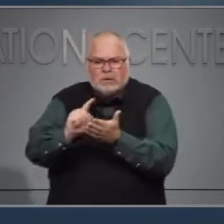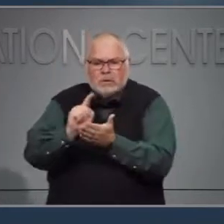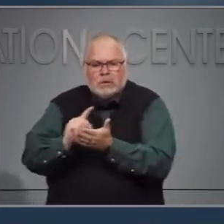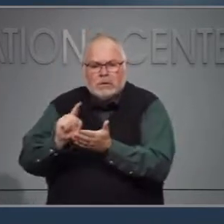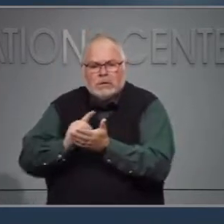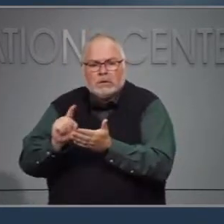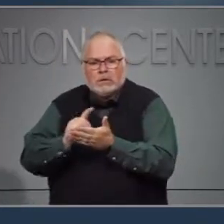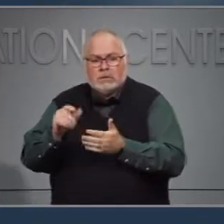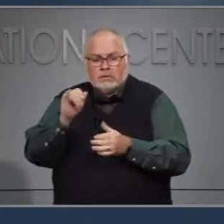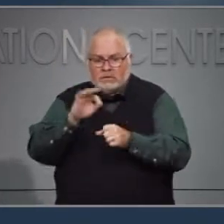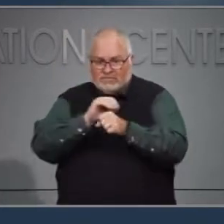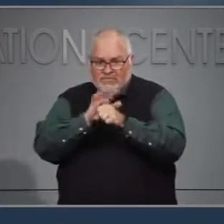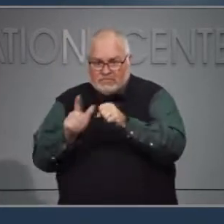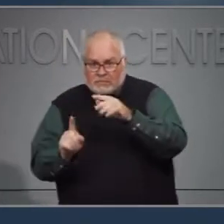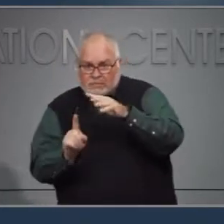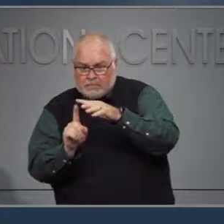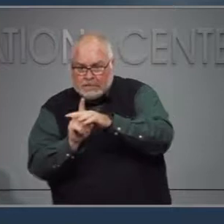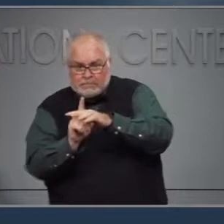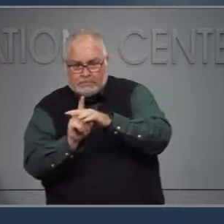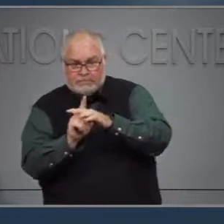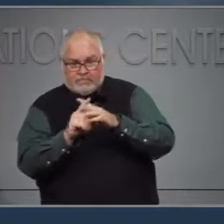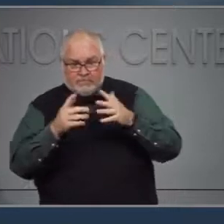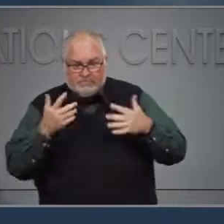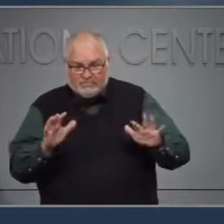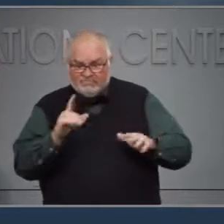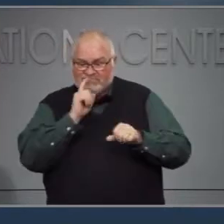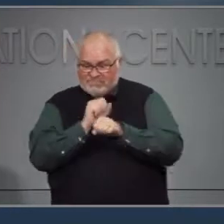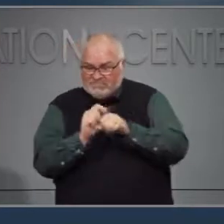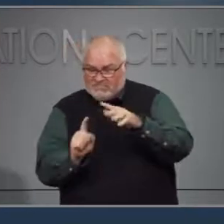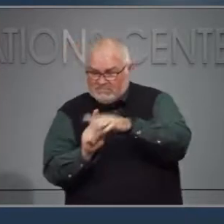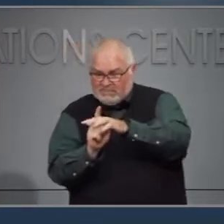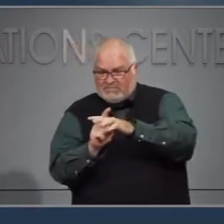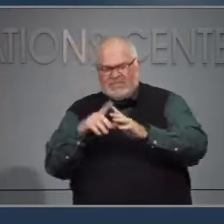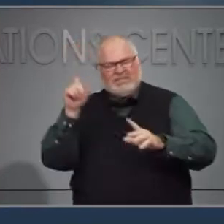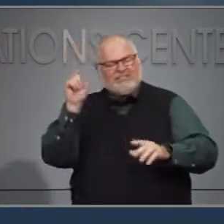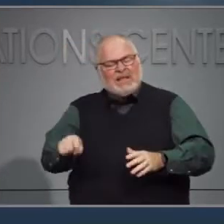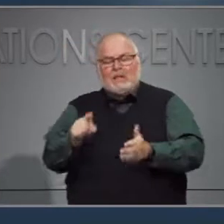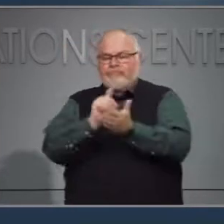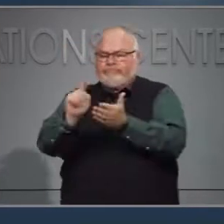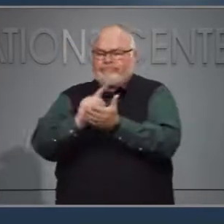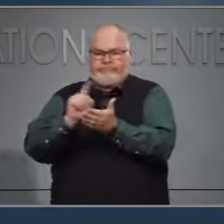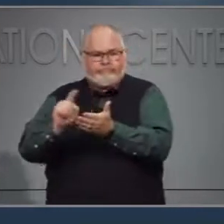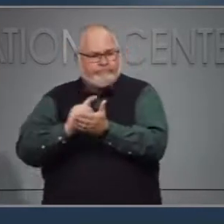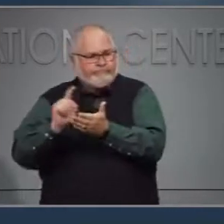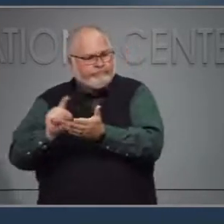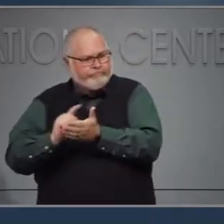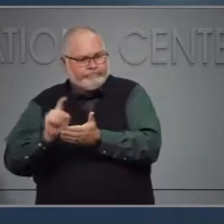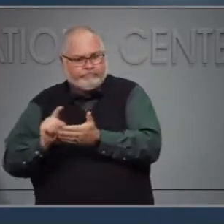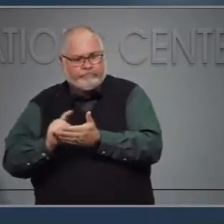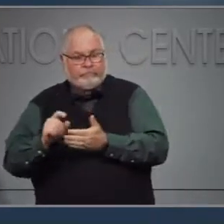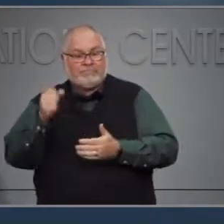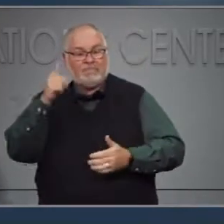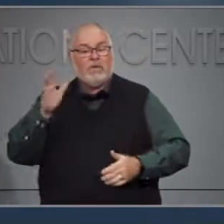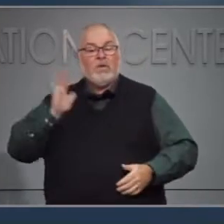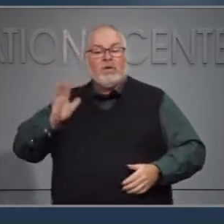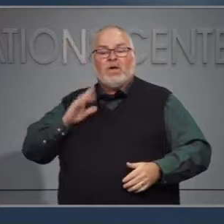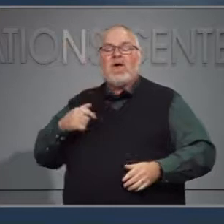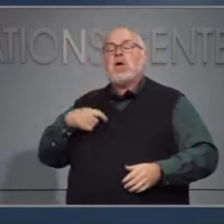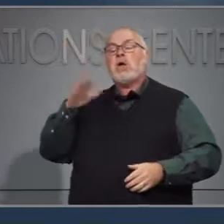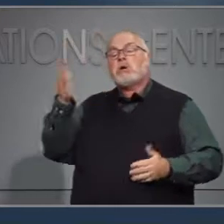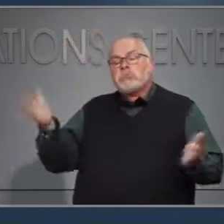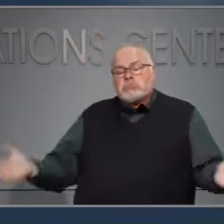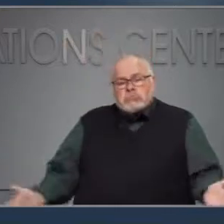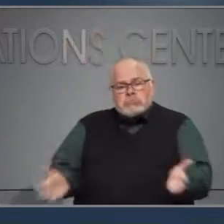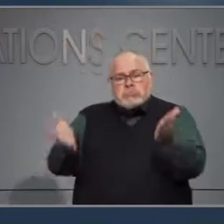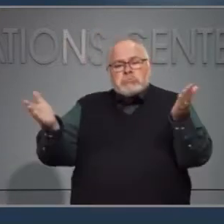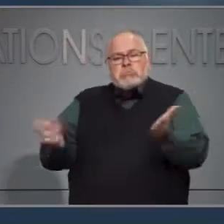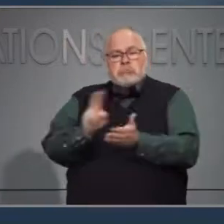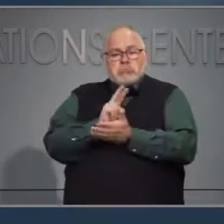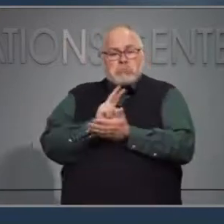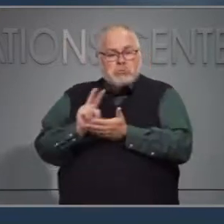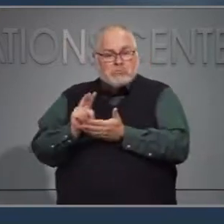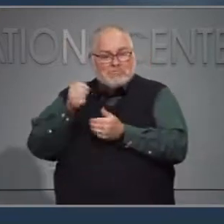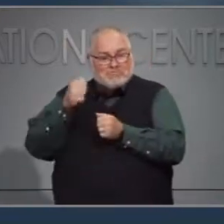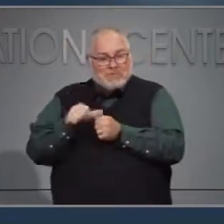EXISTING GUIDANCE REQUIRES STAFF TO BE TESTED WEEKLY IF A COVID-19 CASE HAS ALREADY BEEN DETECTED IN THEIR FACILITY.